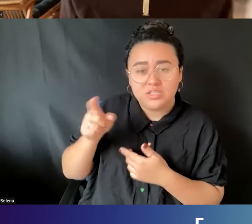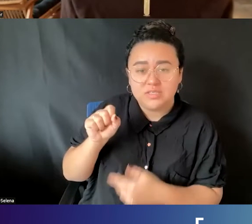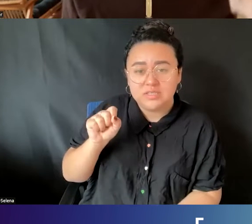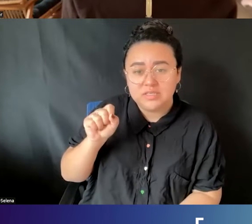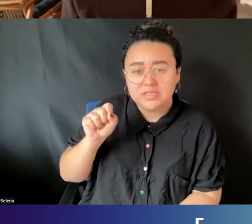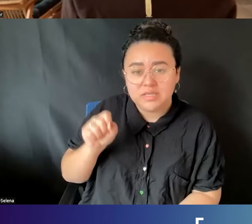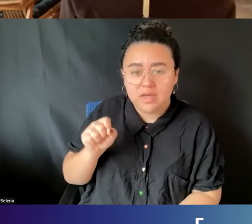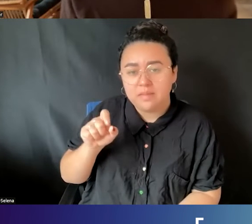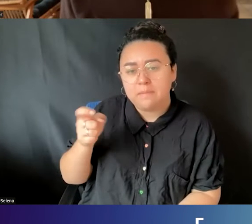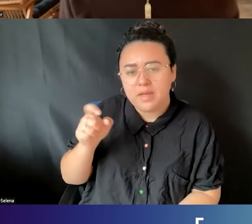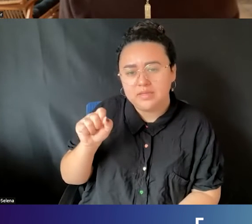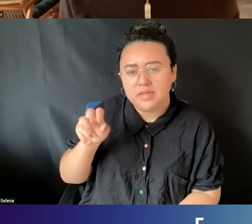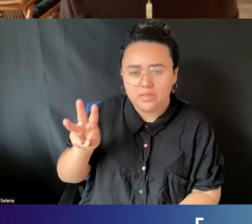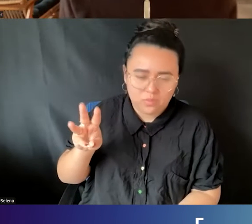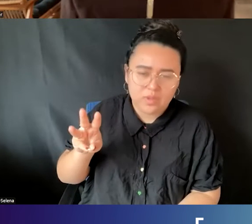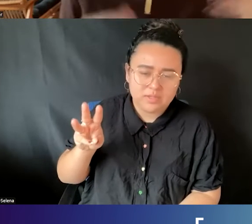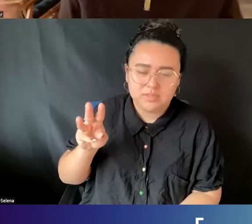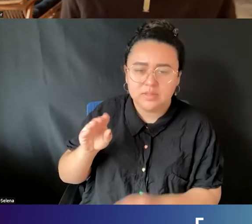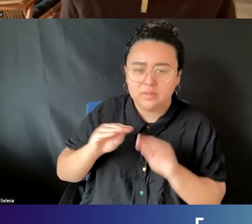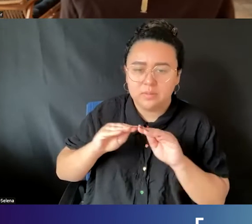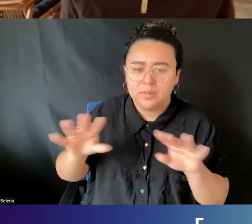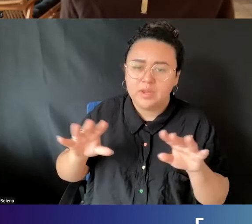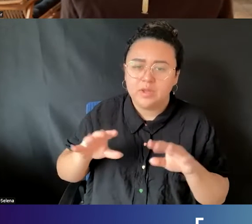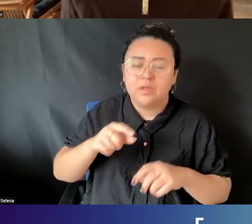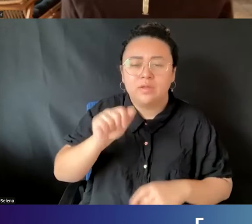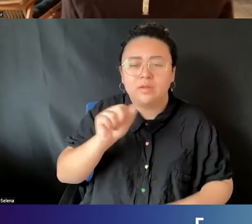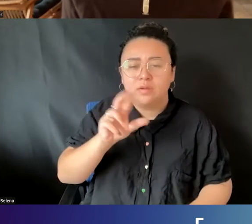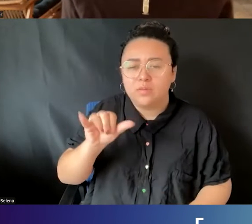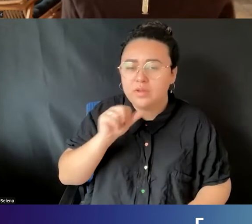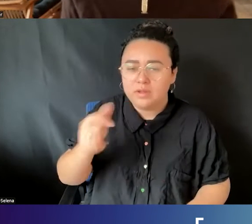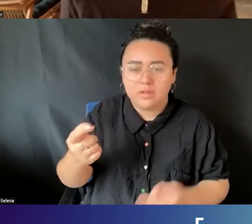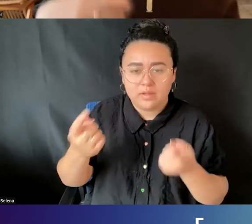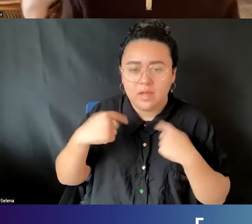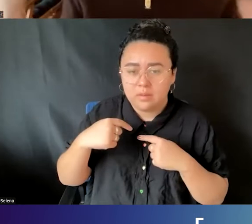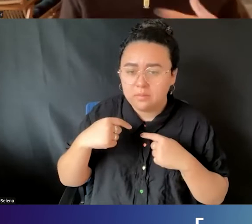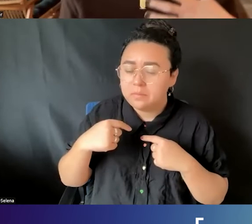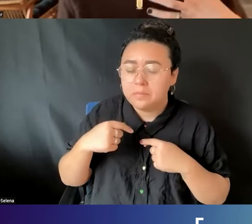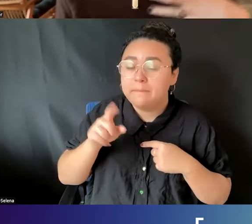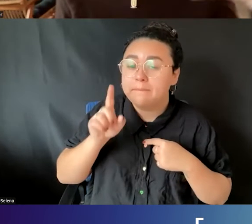I mean, the array wasn't they didn't attend the, the, the premiere. But I think being able to reach out